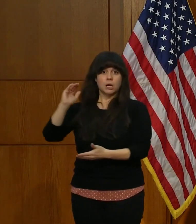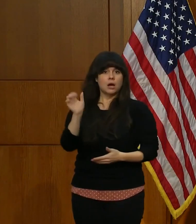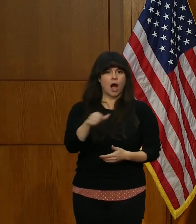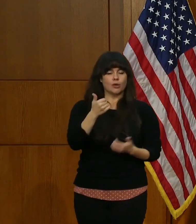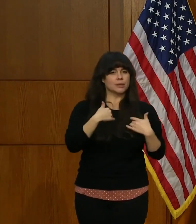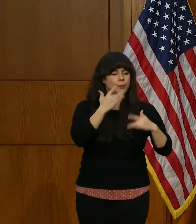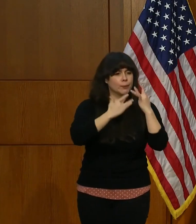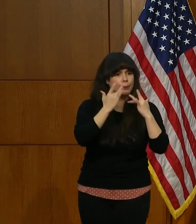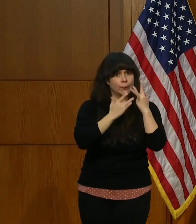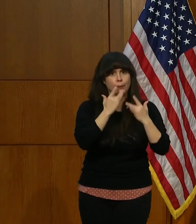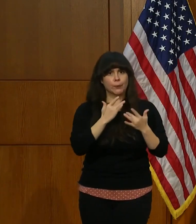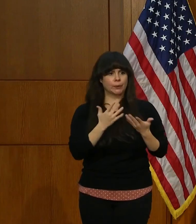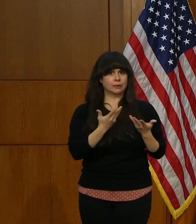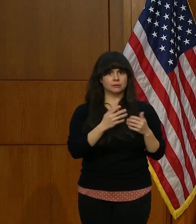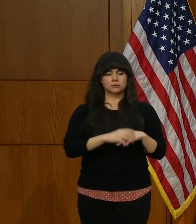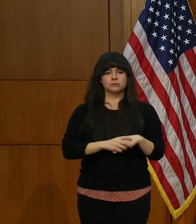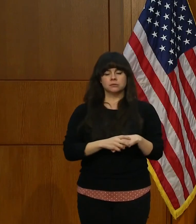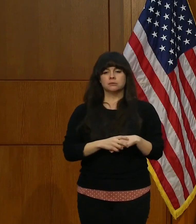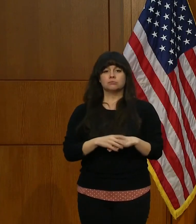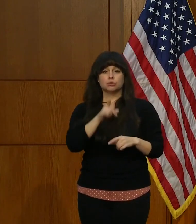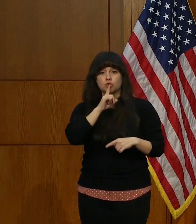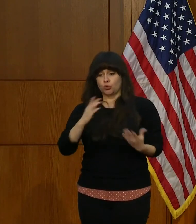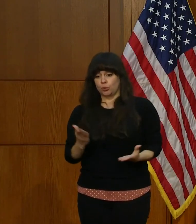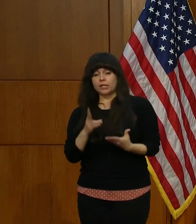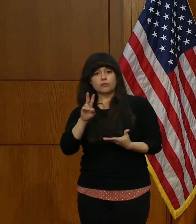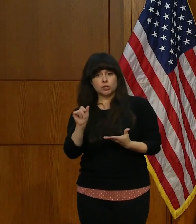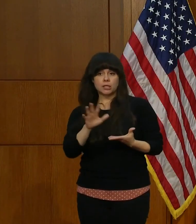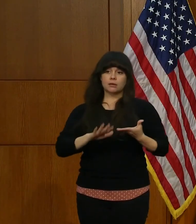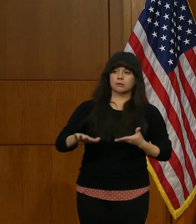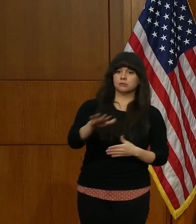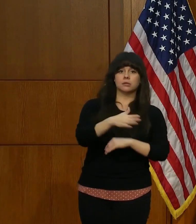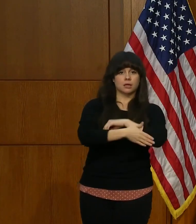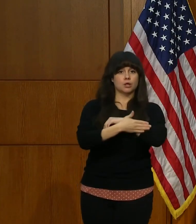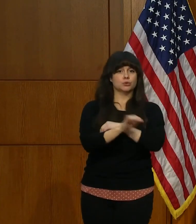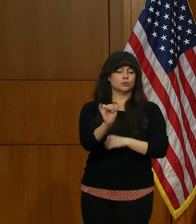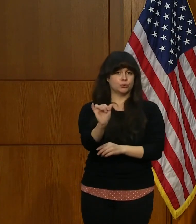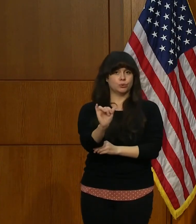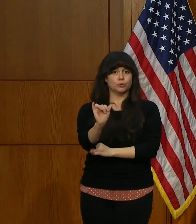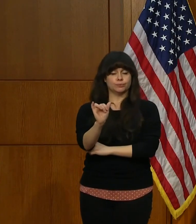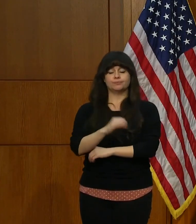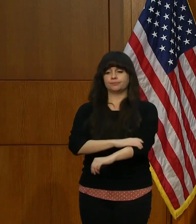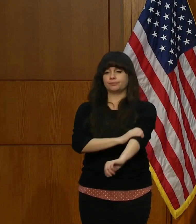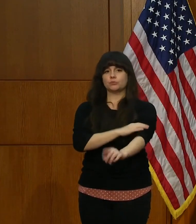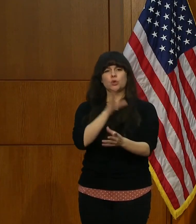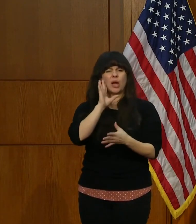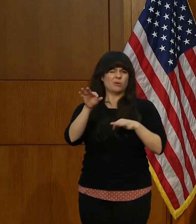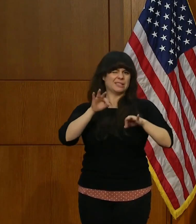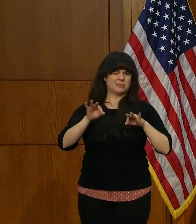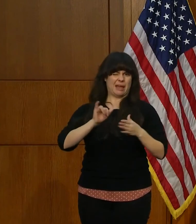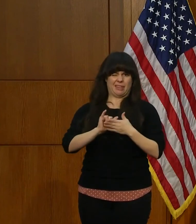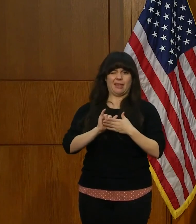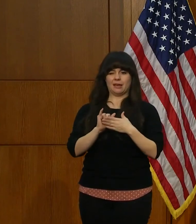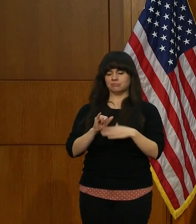OTHERS. THAT'S TRUE IN VIRGINIA AND IRAN, THE COUNTRY. I'LL